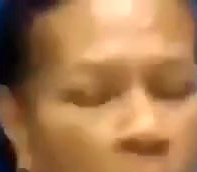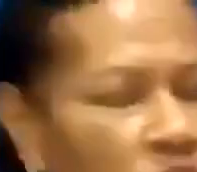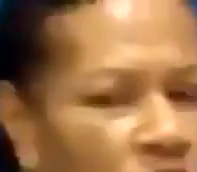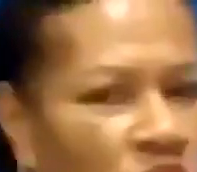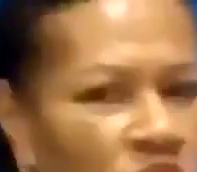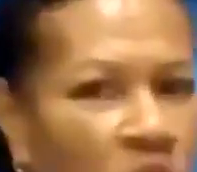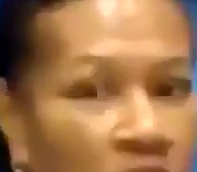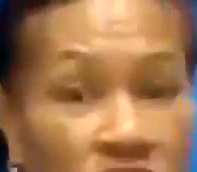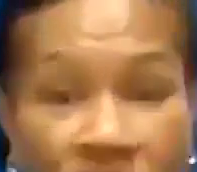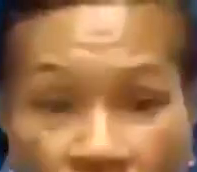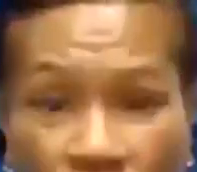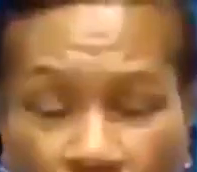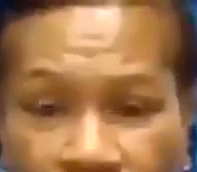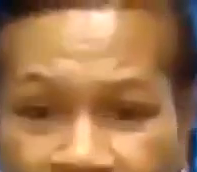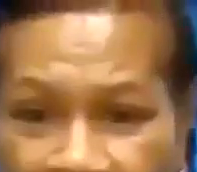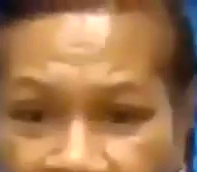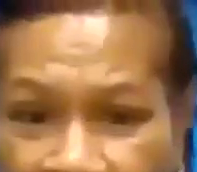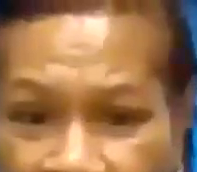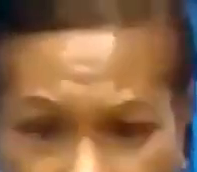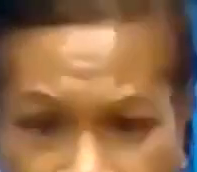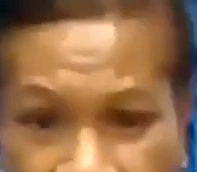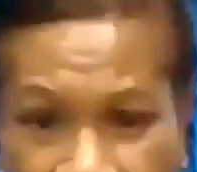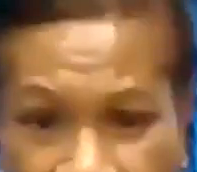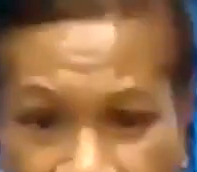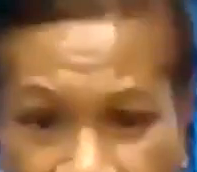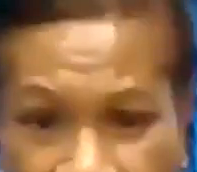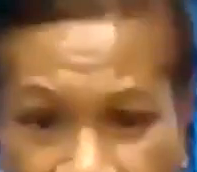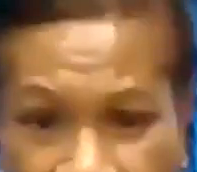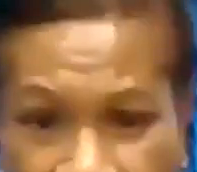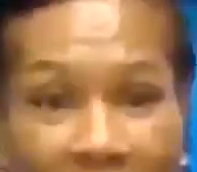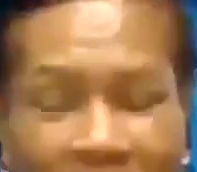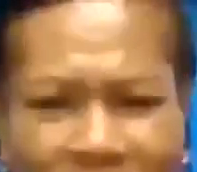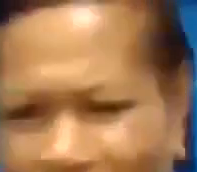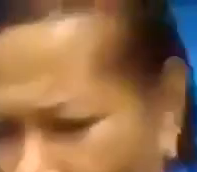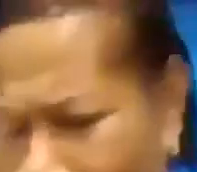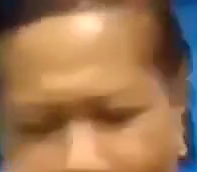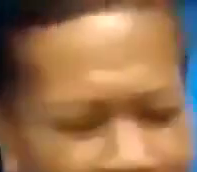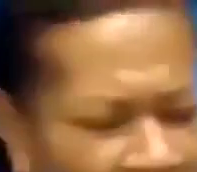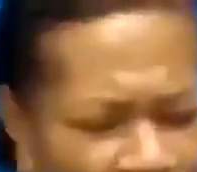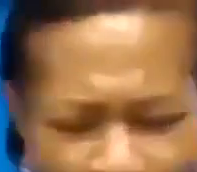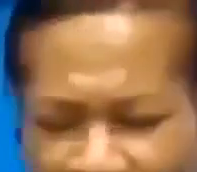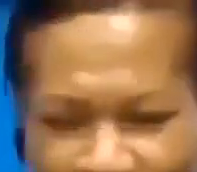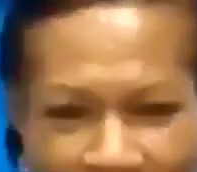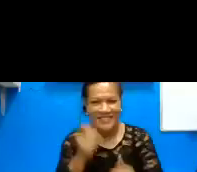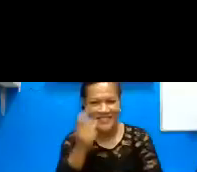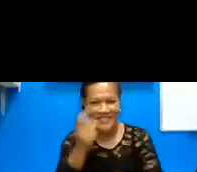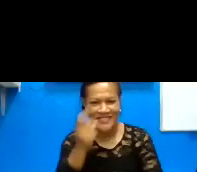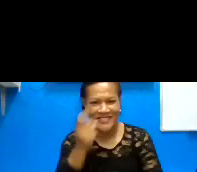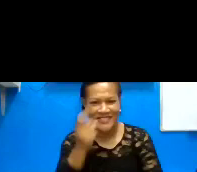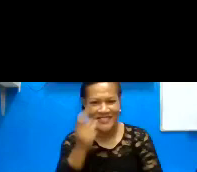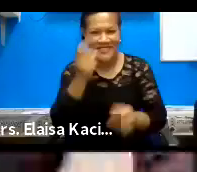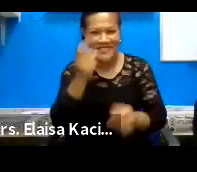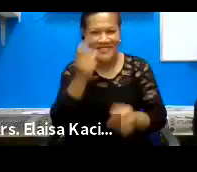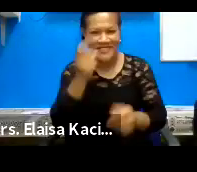uh I'll give this time to missus Rosita to move the bunch of things